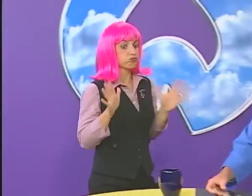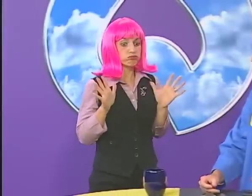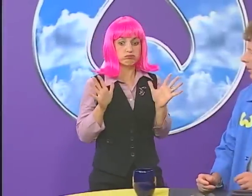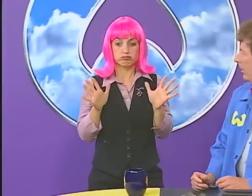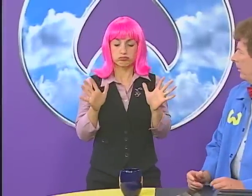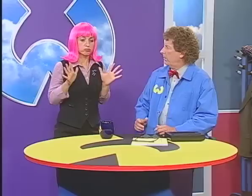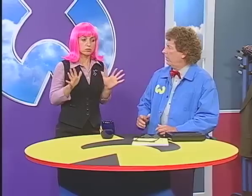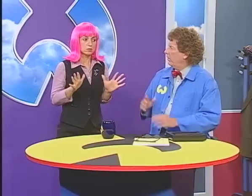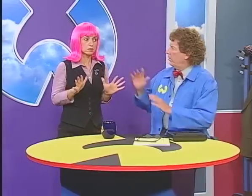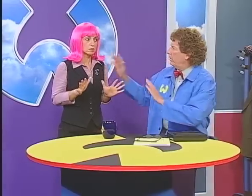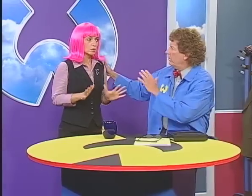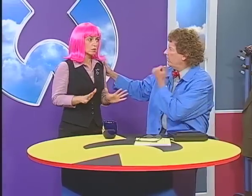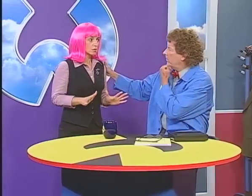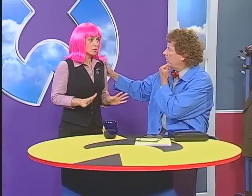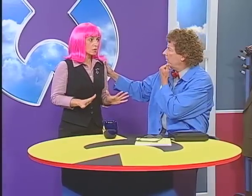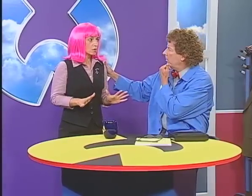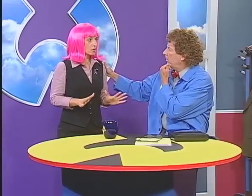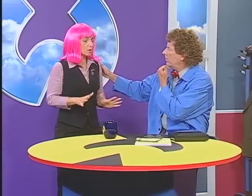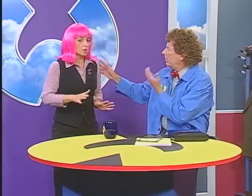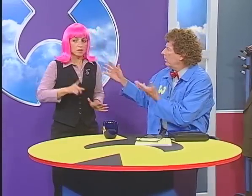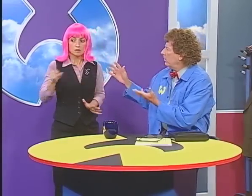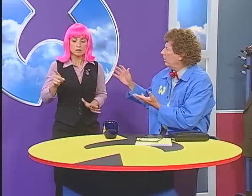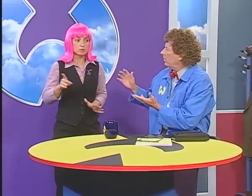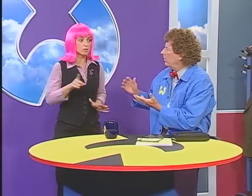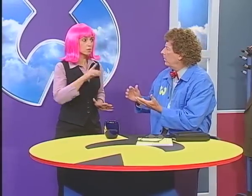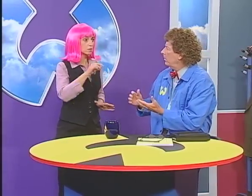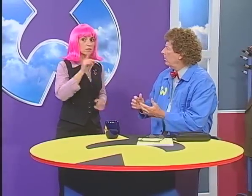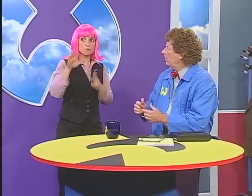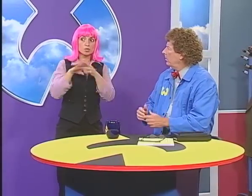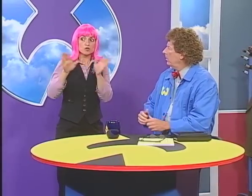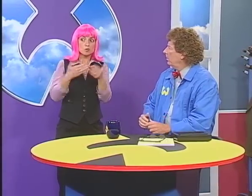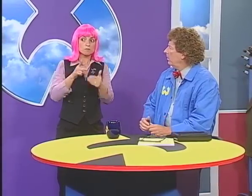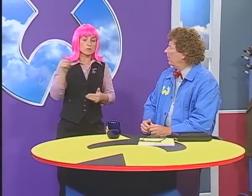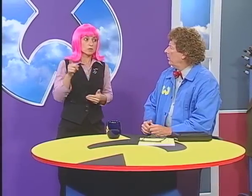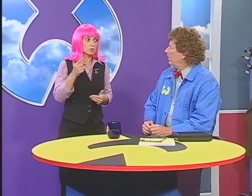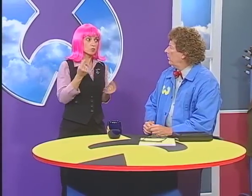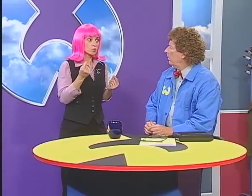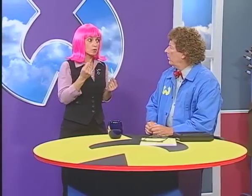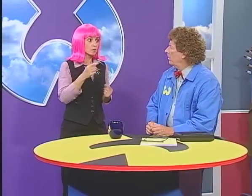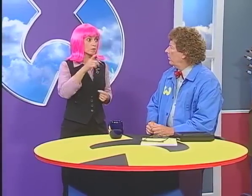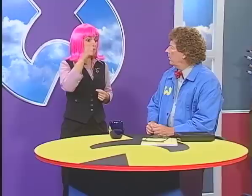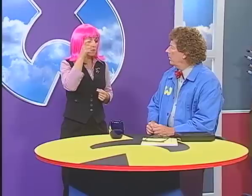UGH. WHAT'S WRONG? THEY'RE IN THE BREAK ROOM. BILLY AND EDWIN.